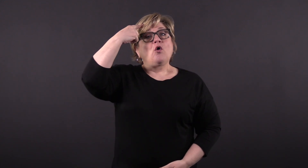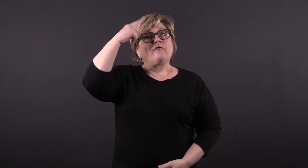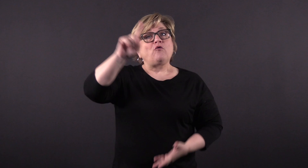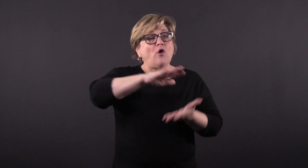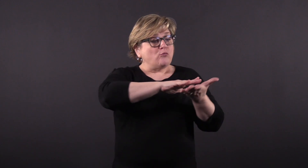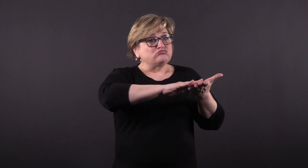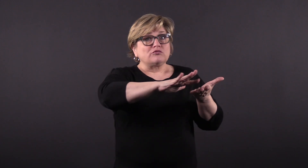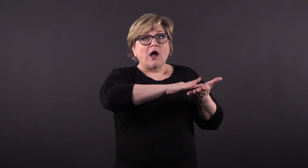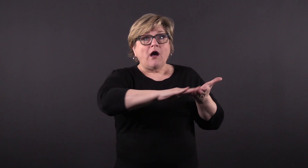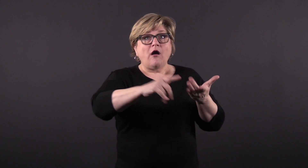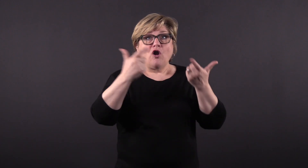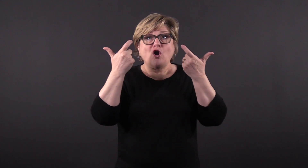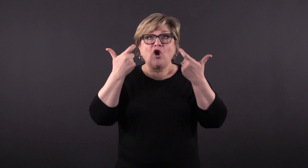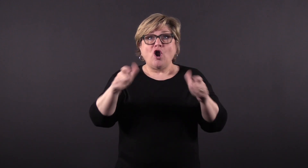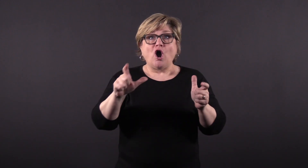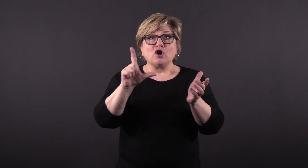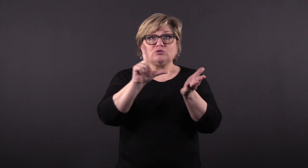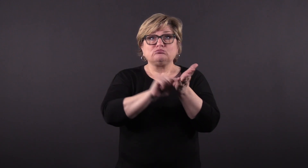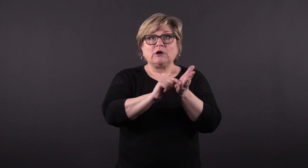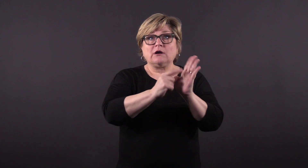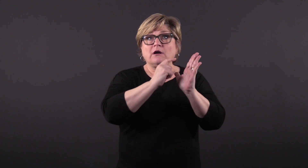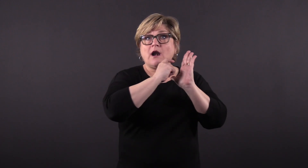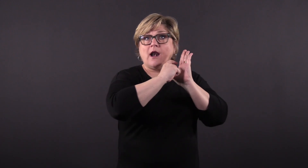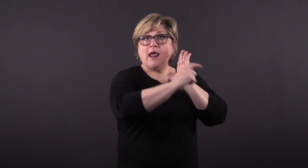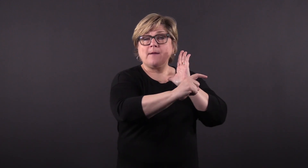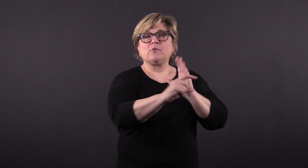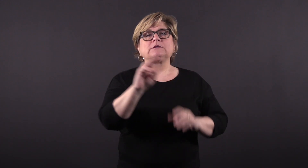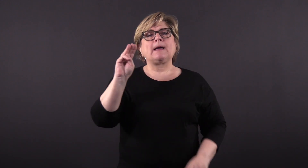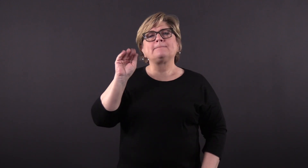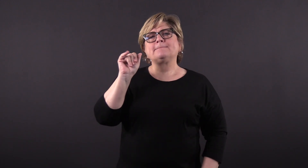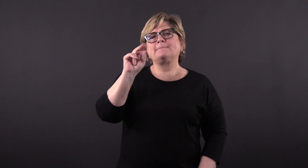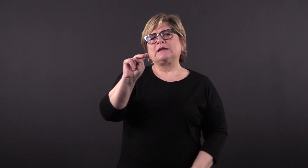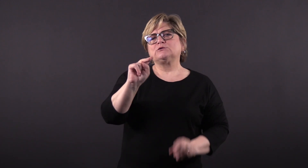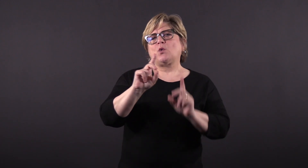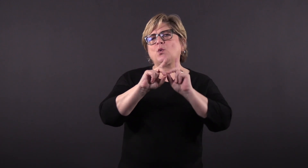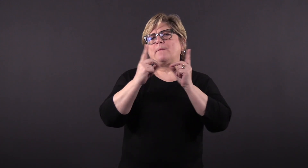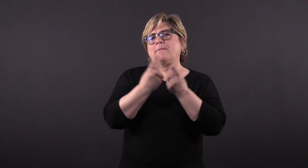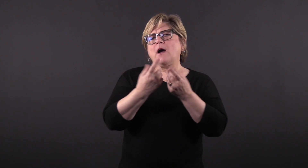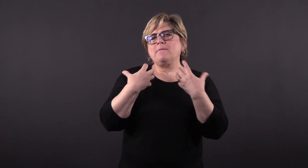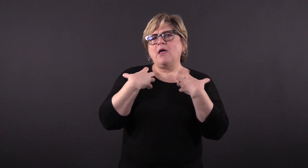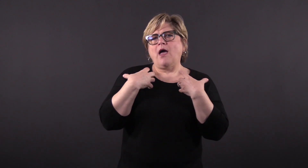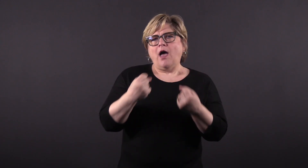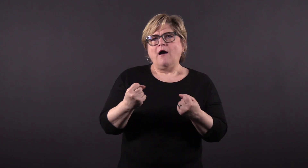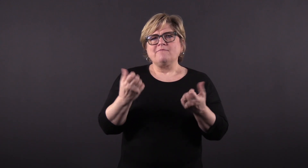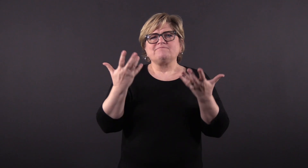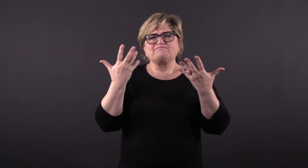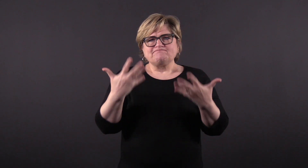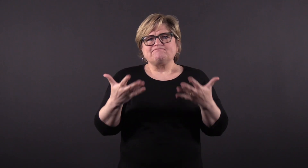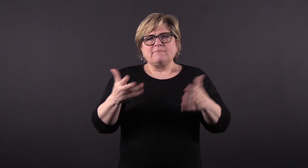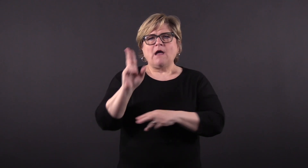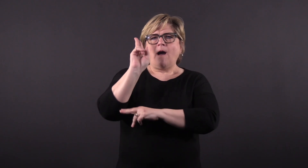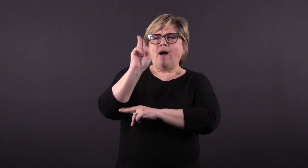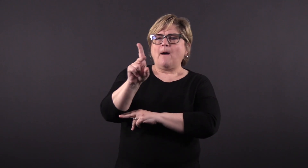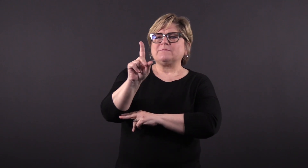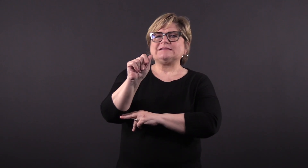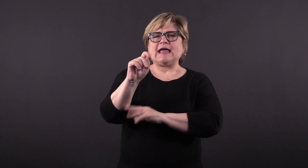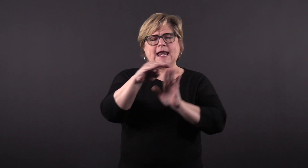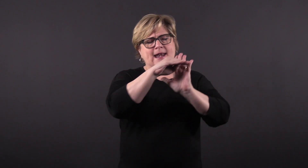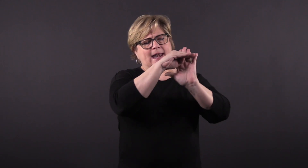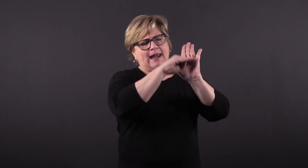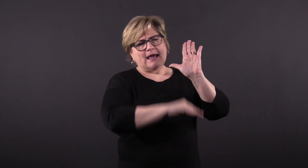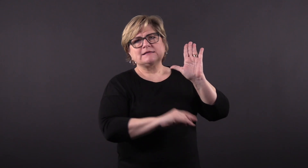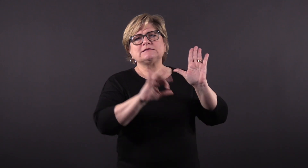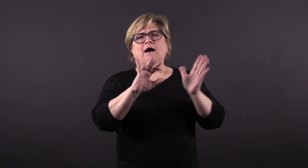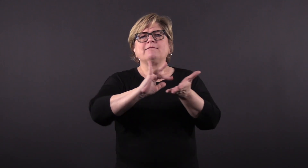For Braille and large print labels, the MDH has updated